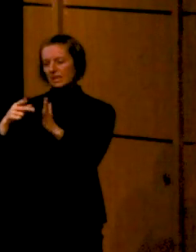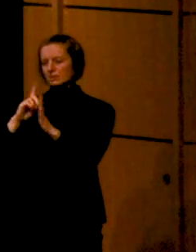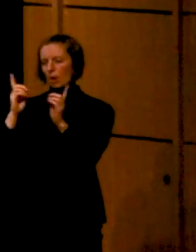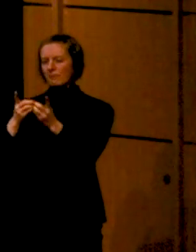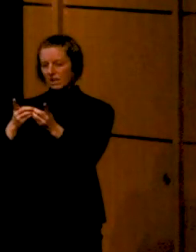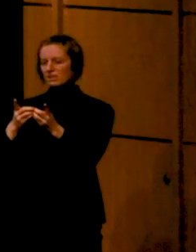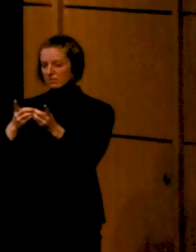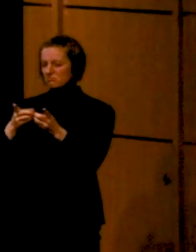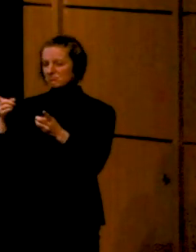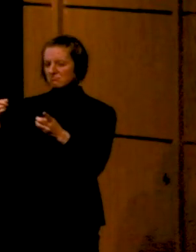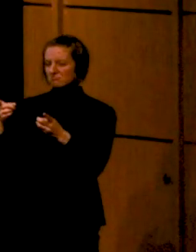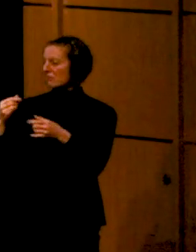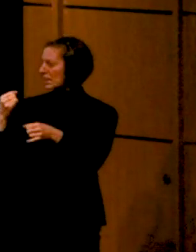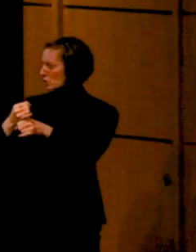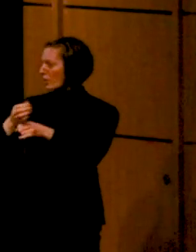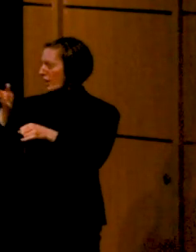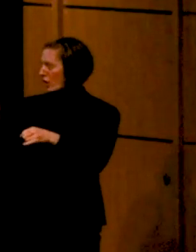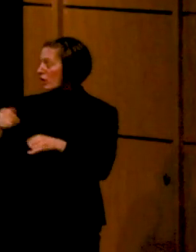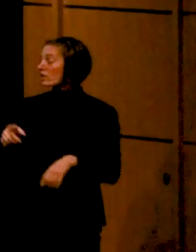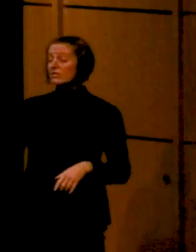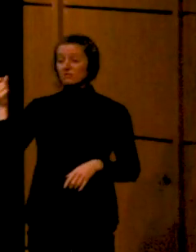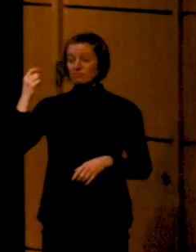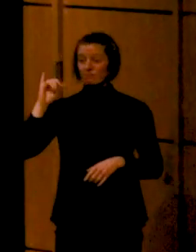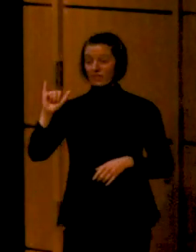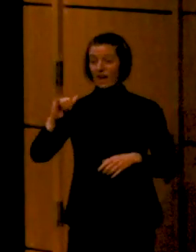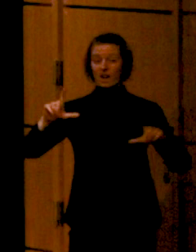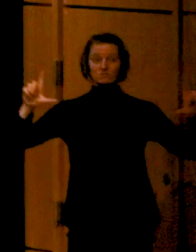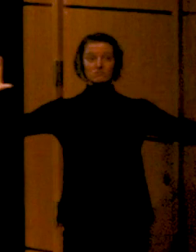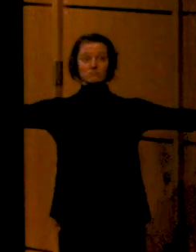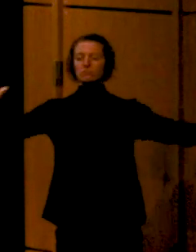And he created this work 11 feet wide in 2006.